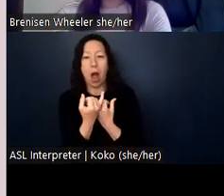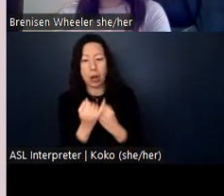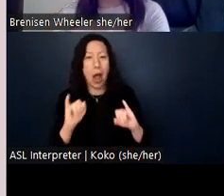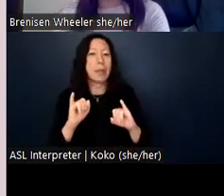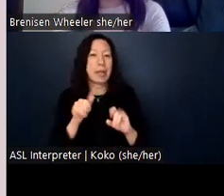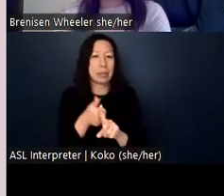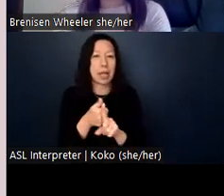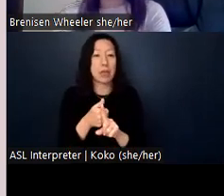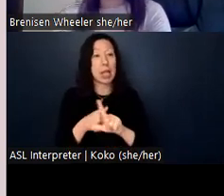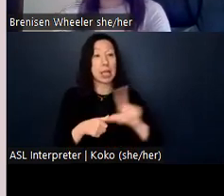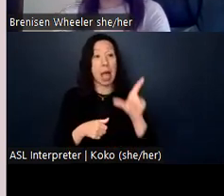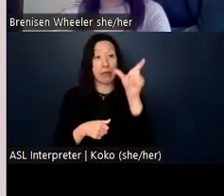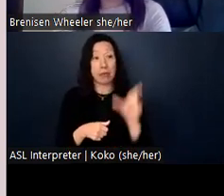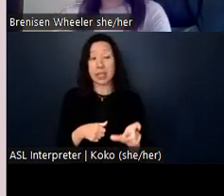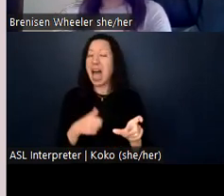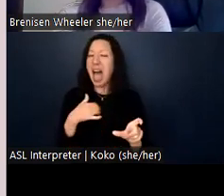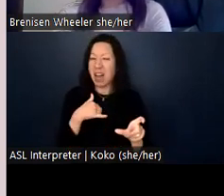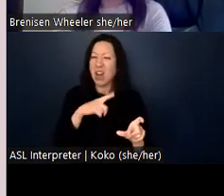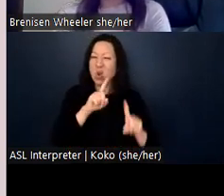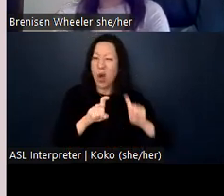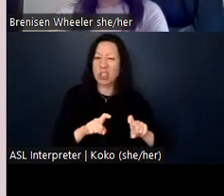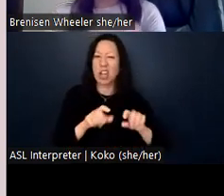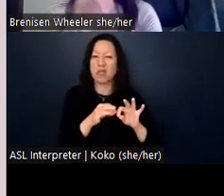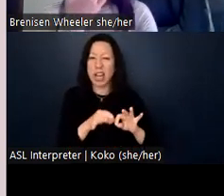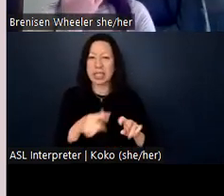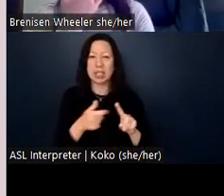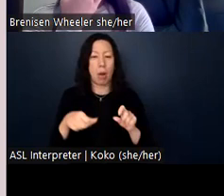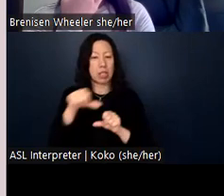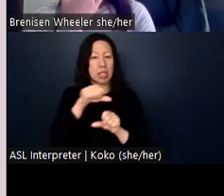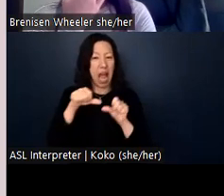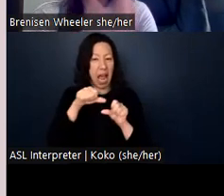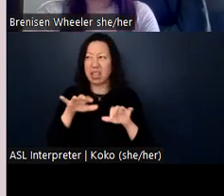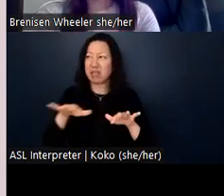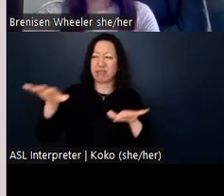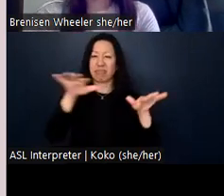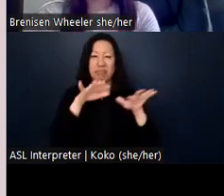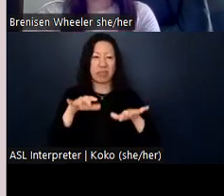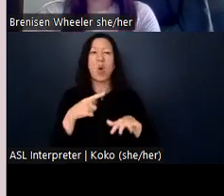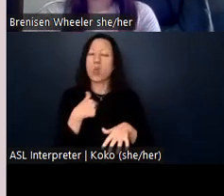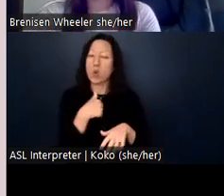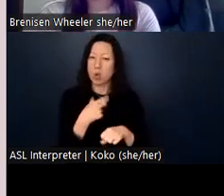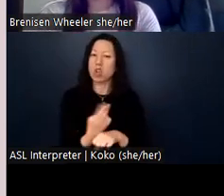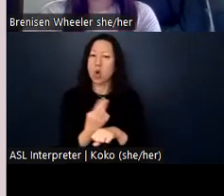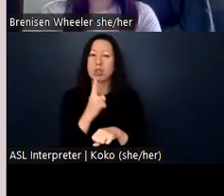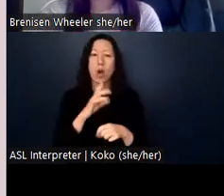phrases. We often hear in our society that we use to talk about people who have experienced